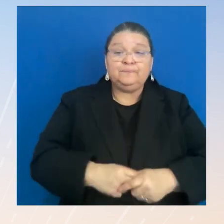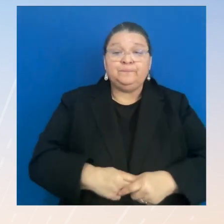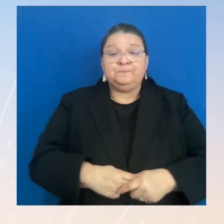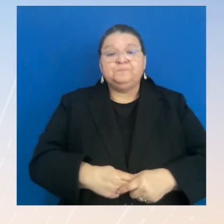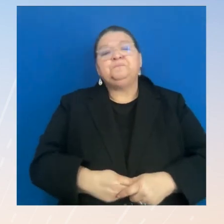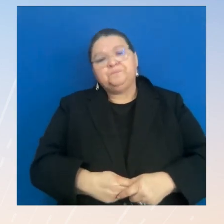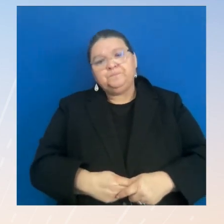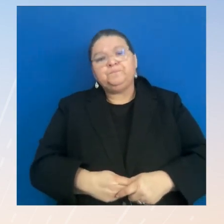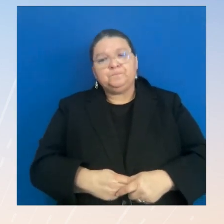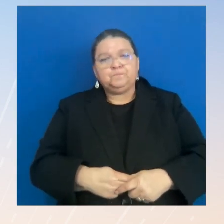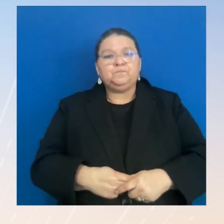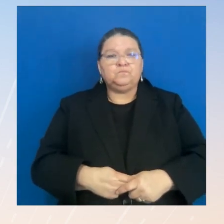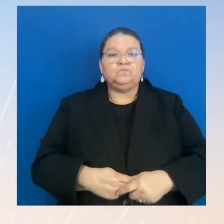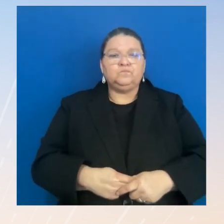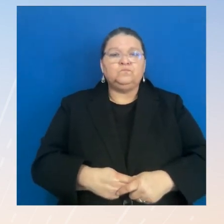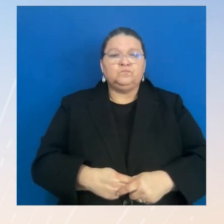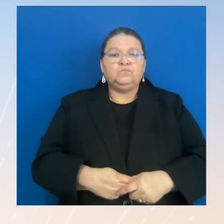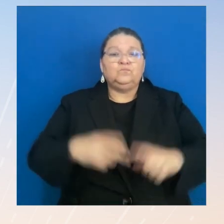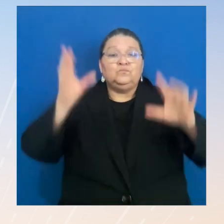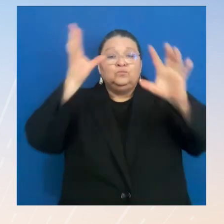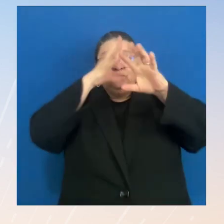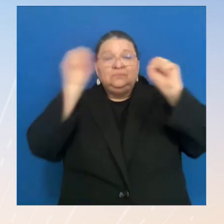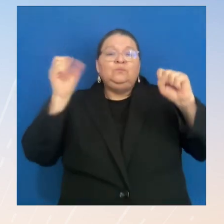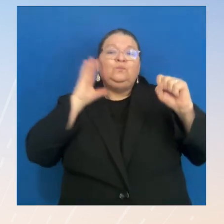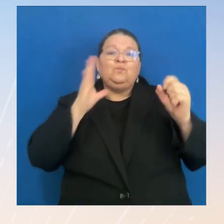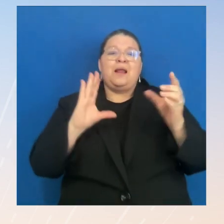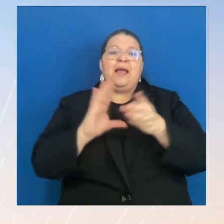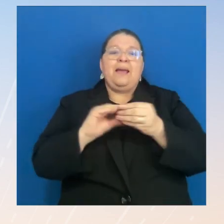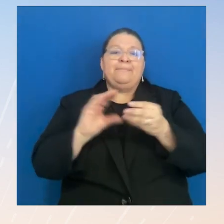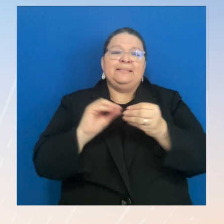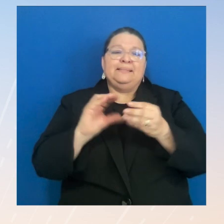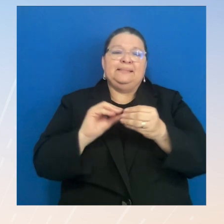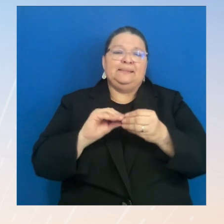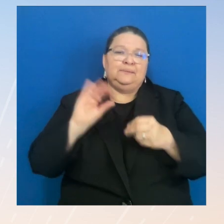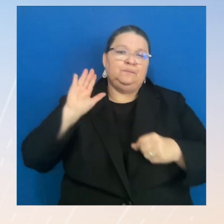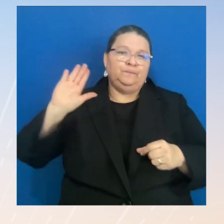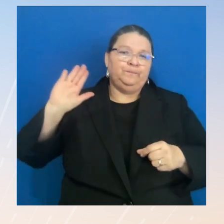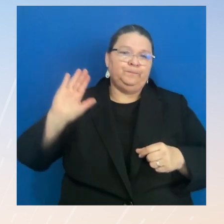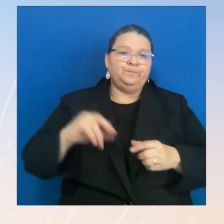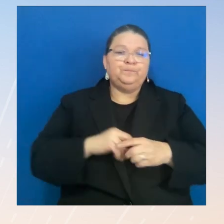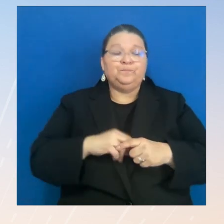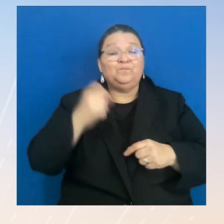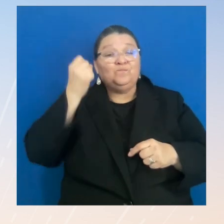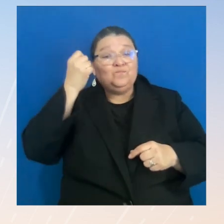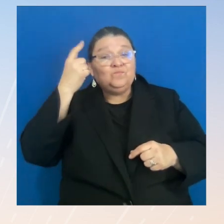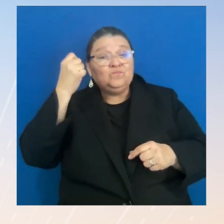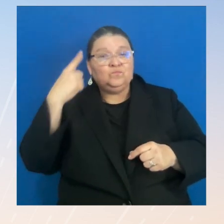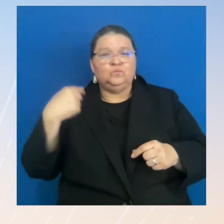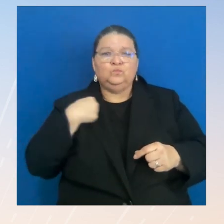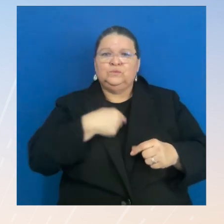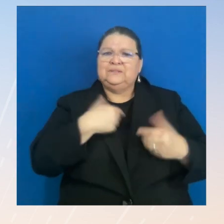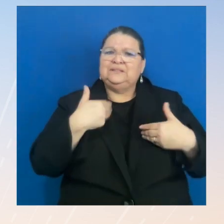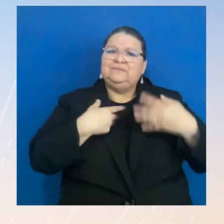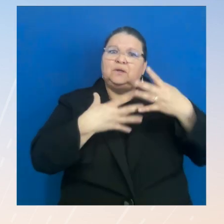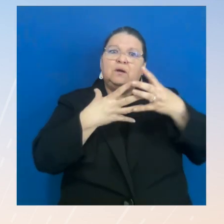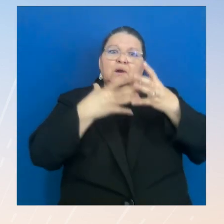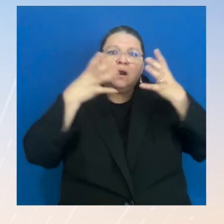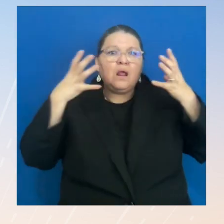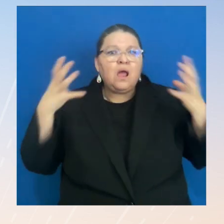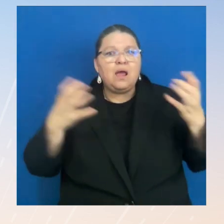a great deal of that focused on helping refugees. There's going to be more in this package. But there's -- we don't have additional details beyond what I just announced at the top of the briefing.